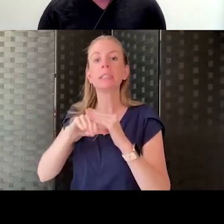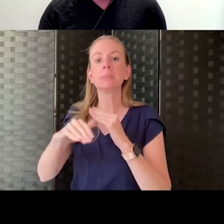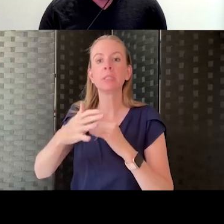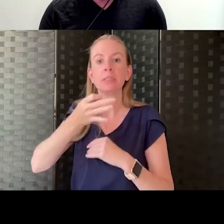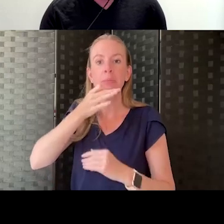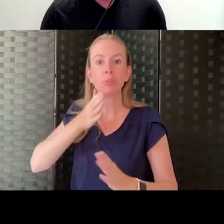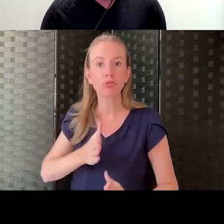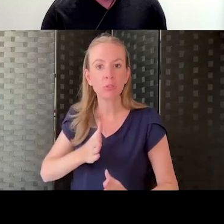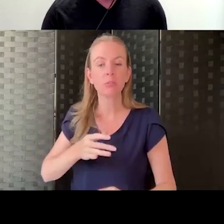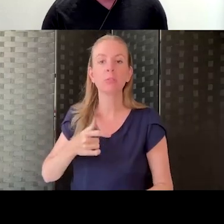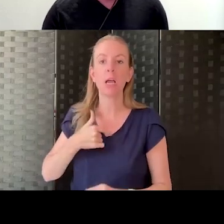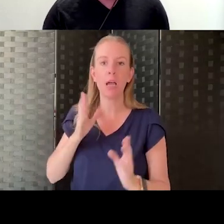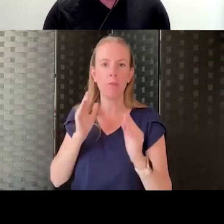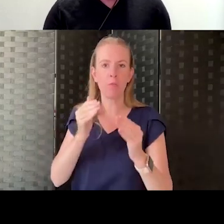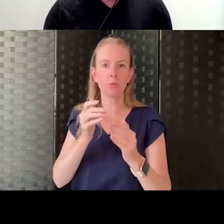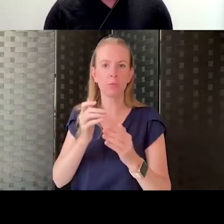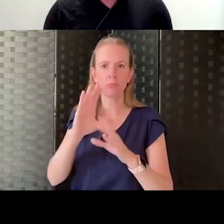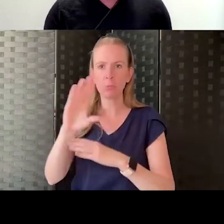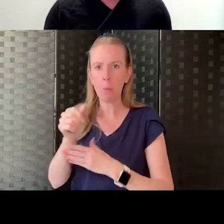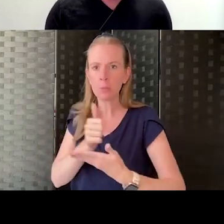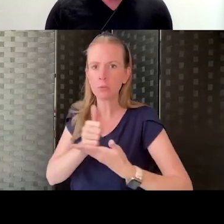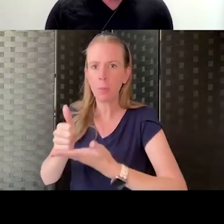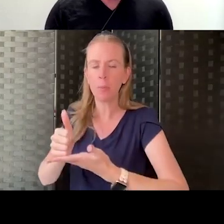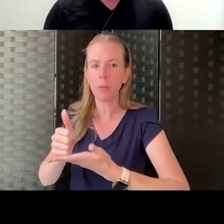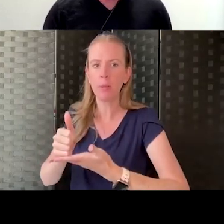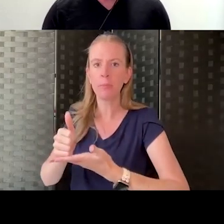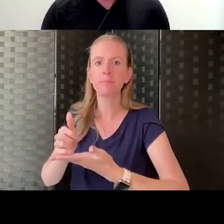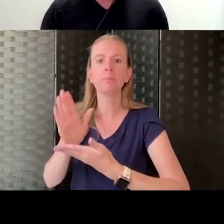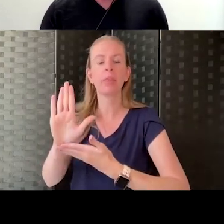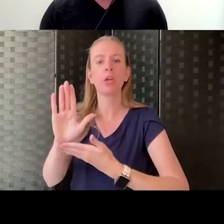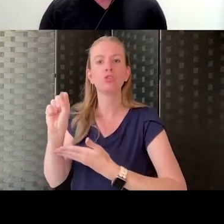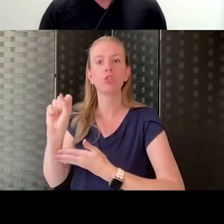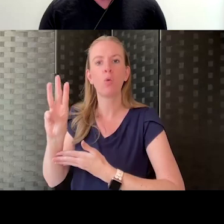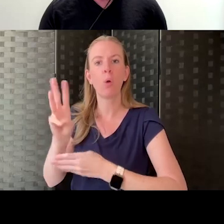I focus on helping companies basically improve the software that they are building,